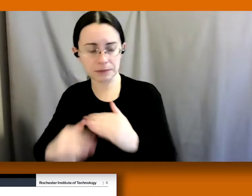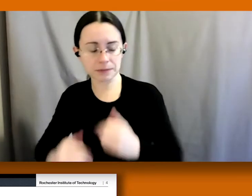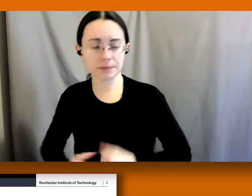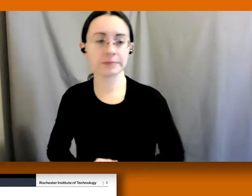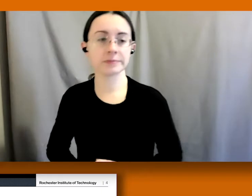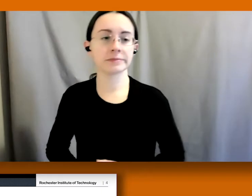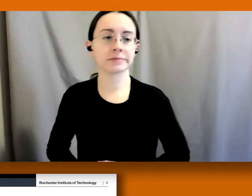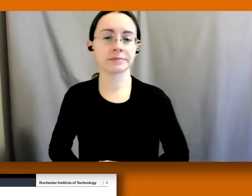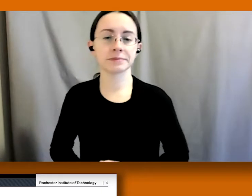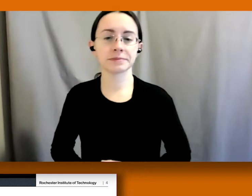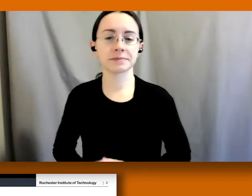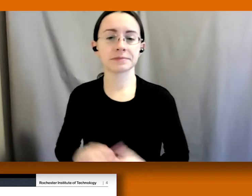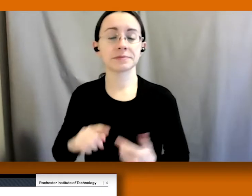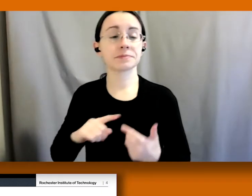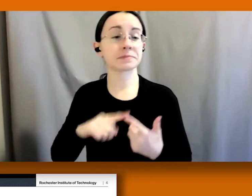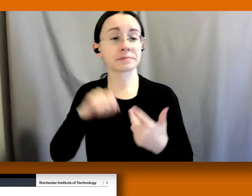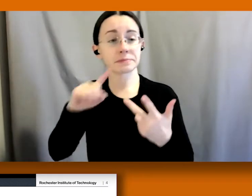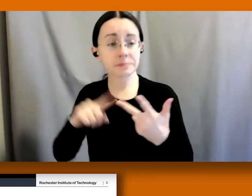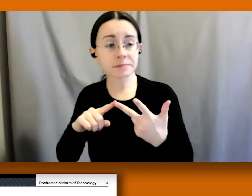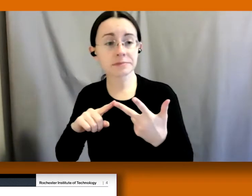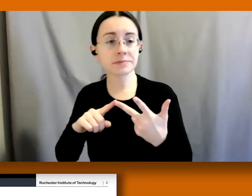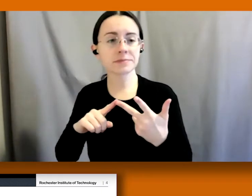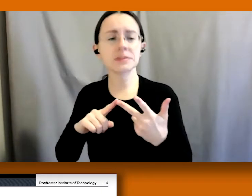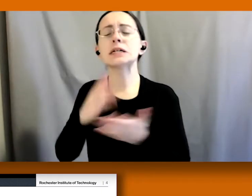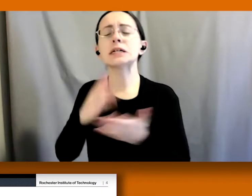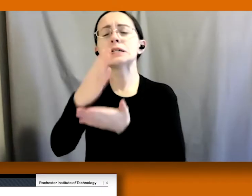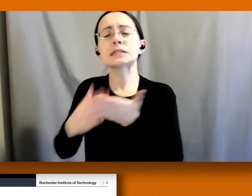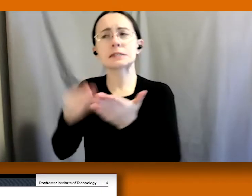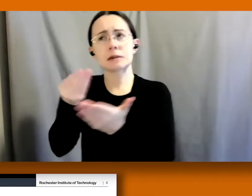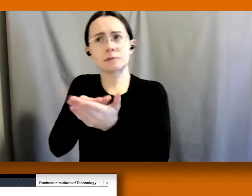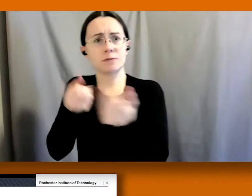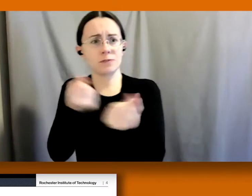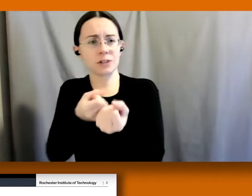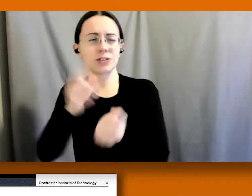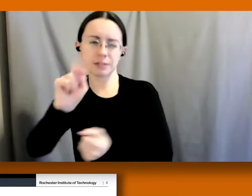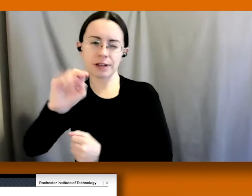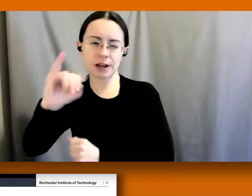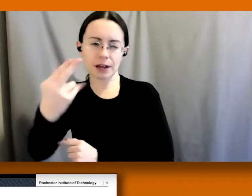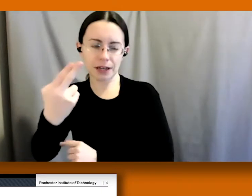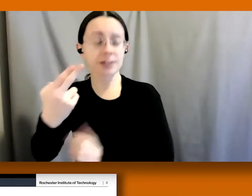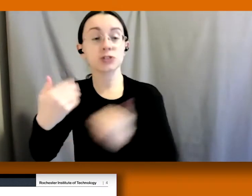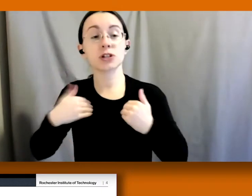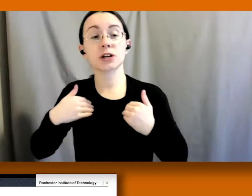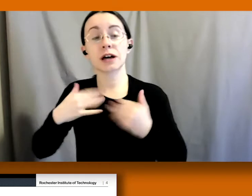Um, certain sponsors, particularly NIH, has a salary cap.